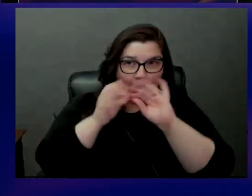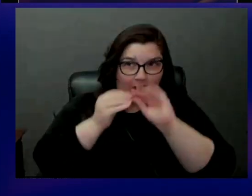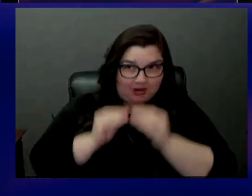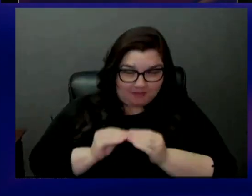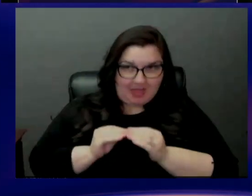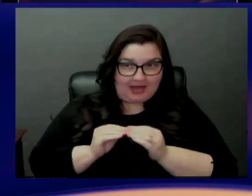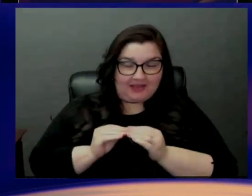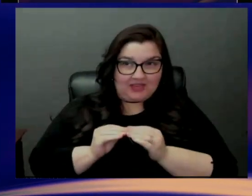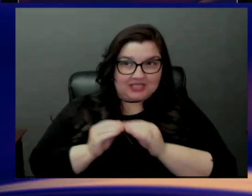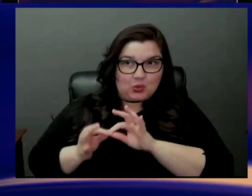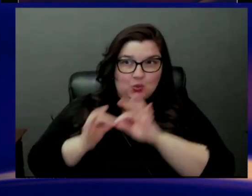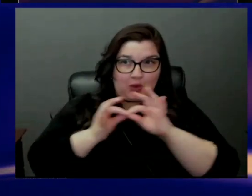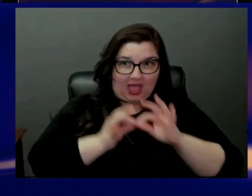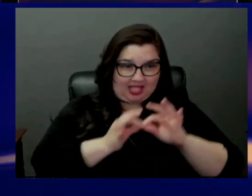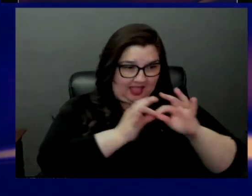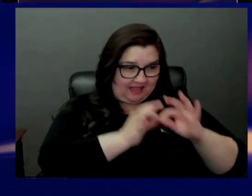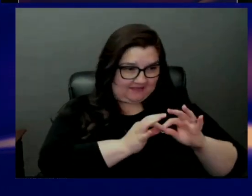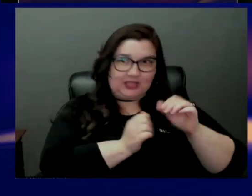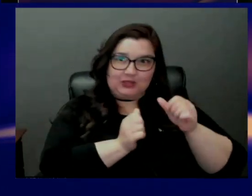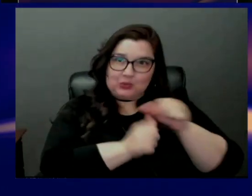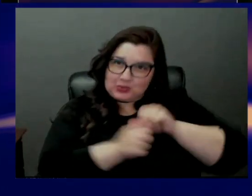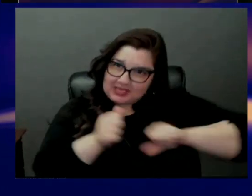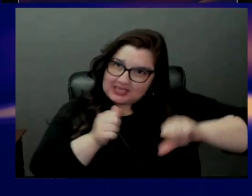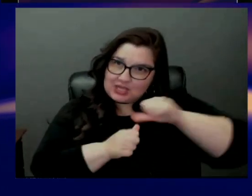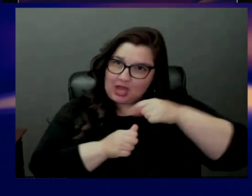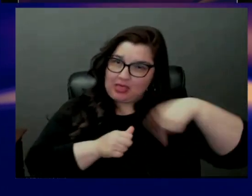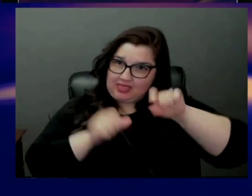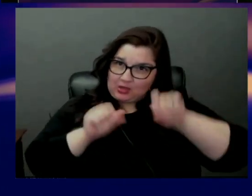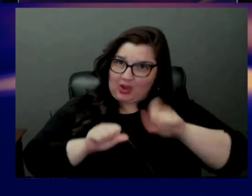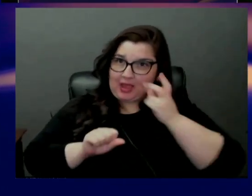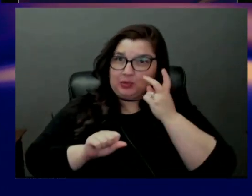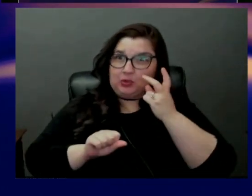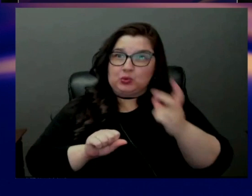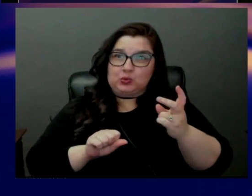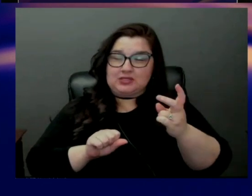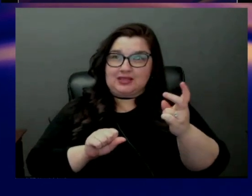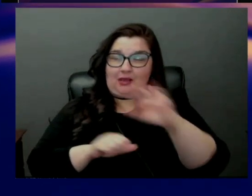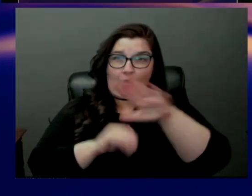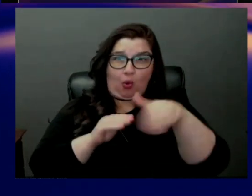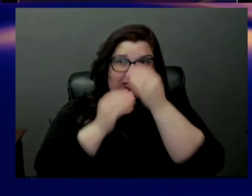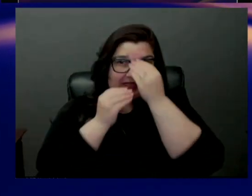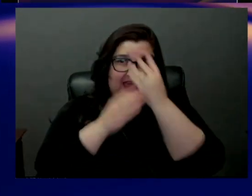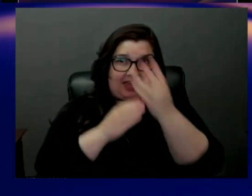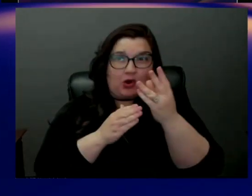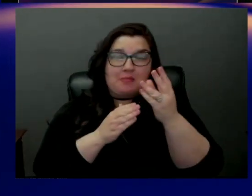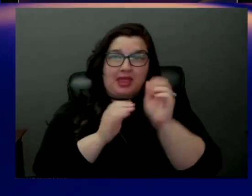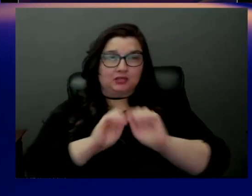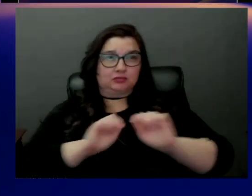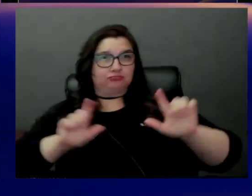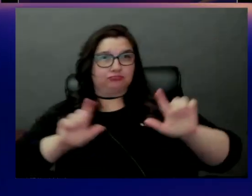And then you're able to kind of see the information at a glance right here in the dashboard. That's correct and we do this automatically,